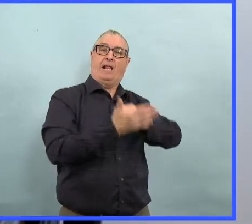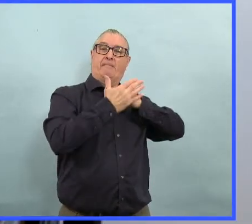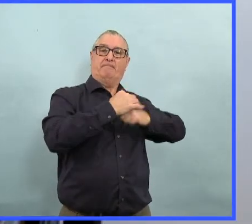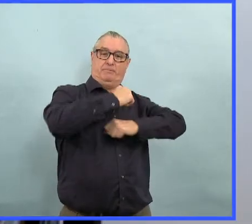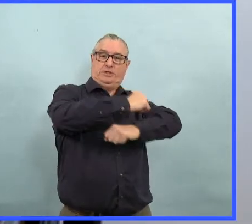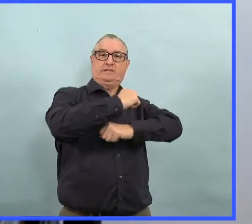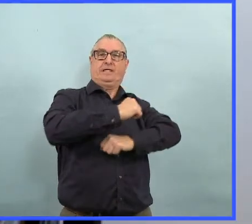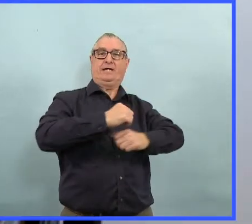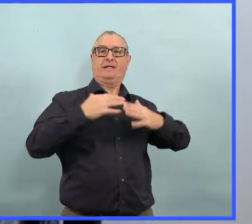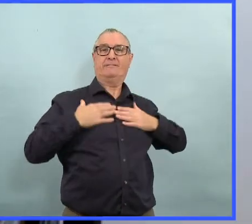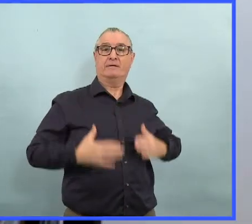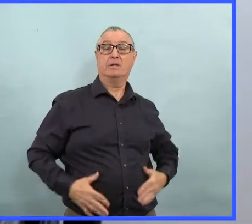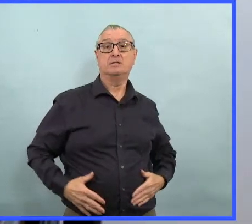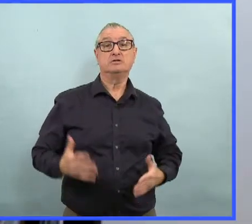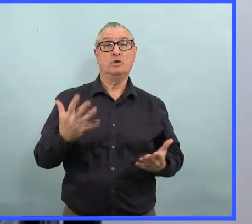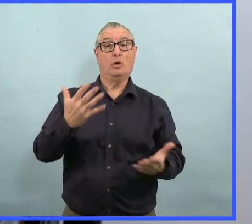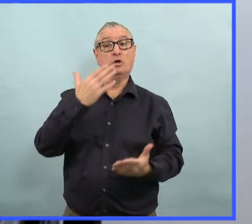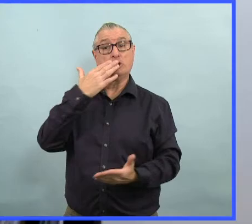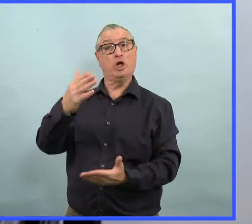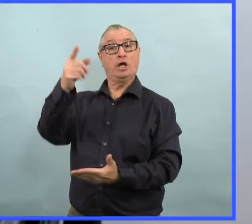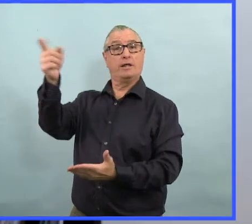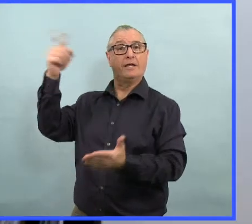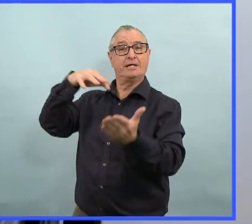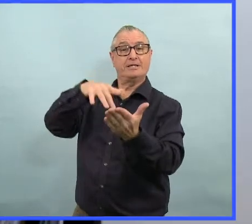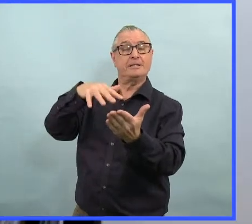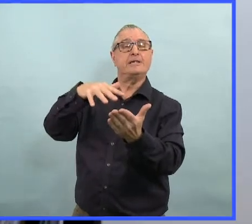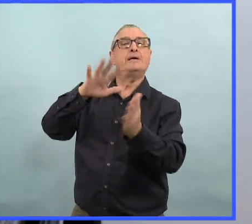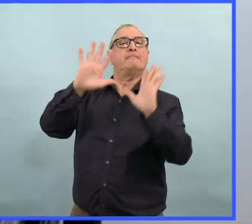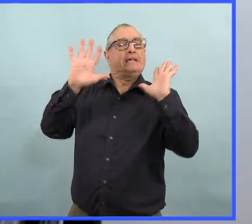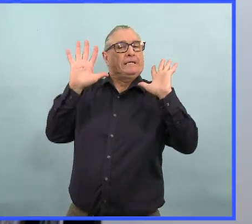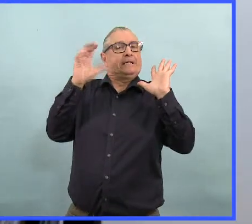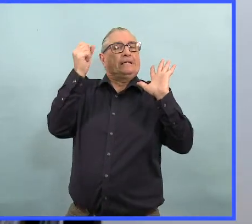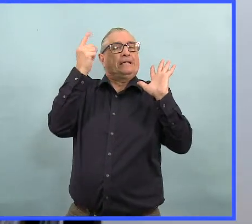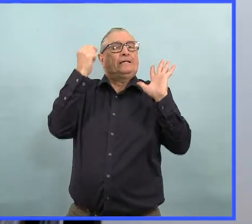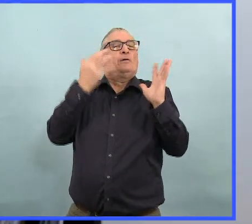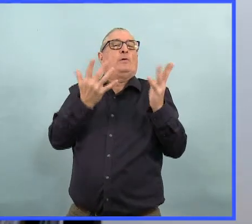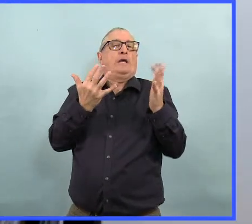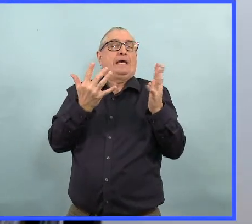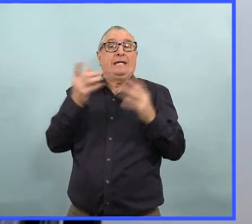research before we can definitively say that the vaccine is strongly protective against long coven